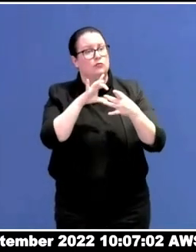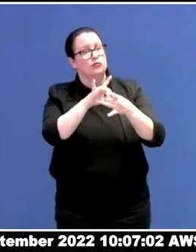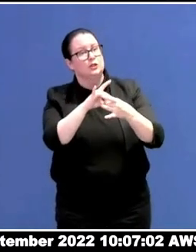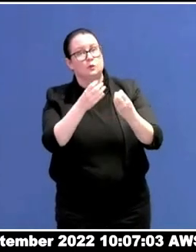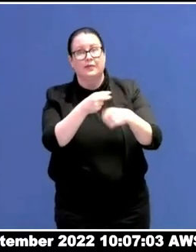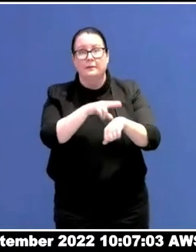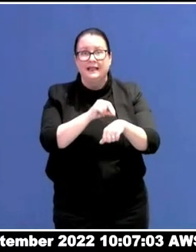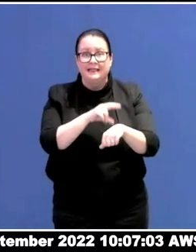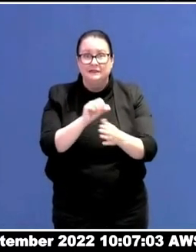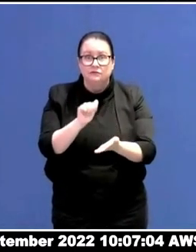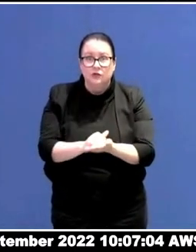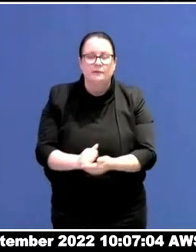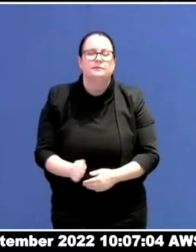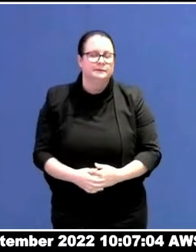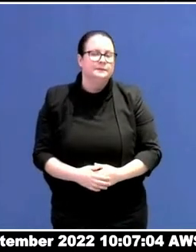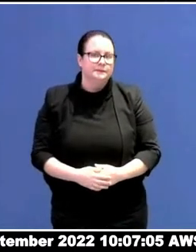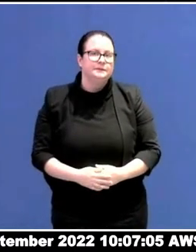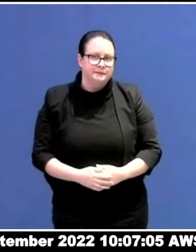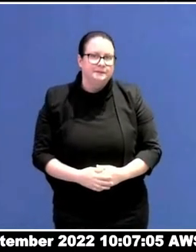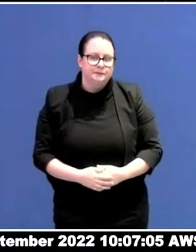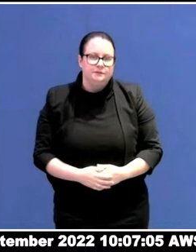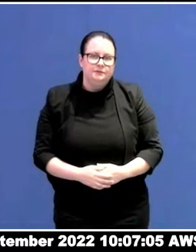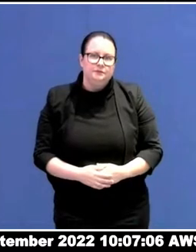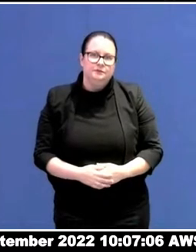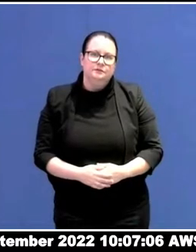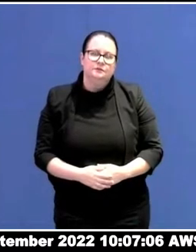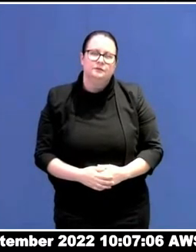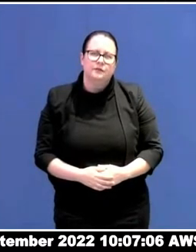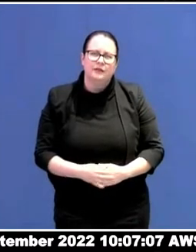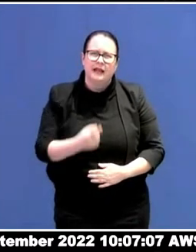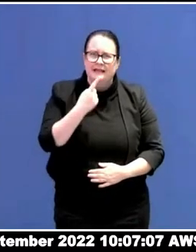Yes. Yes. MR GRIFFIN: It seems - correct me if I am wrong - that they were